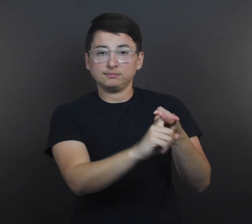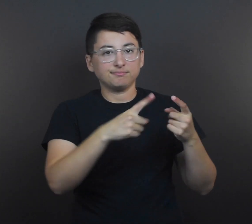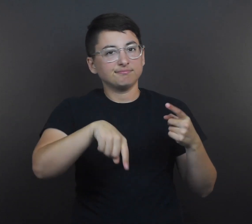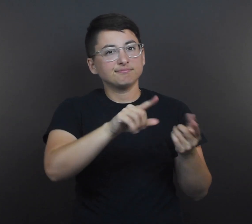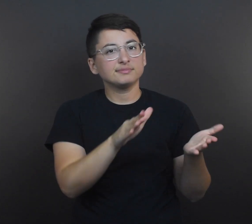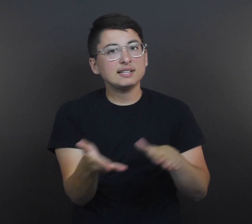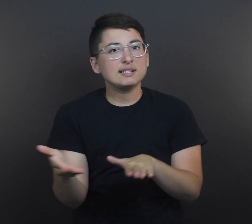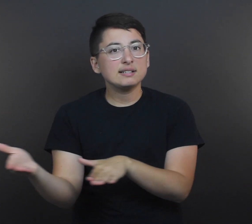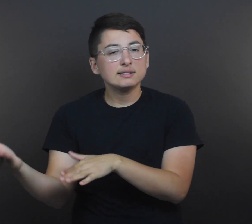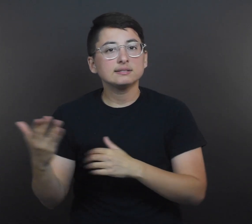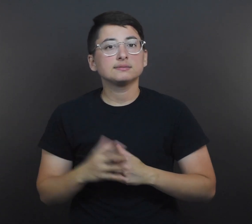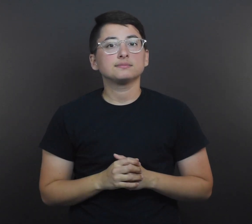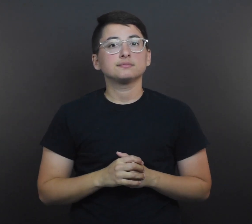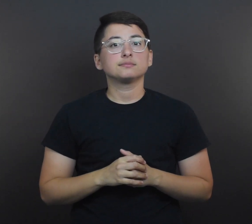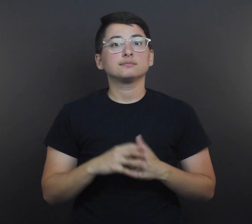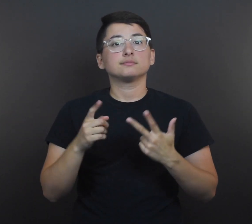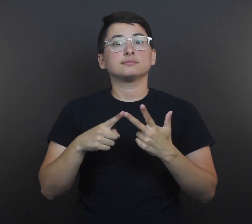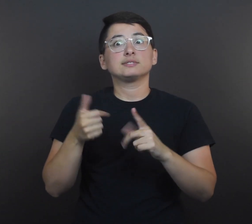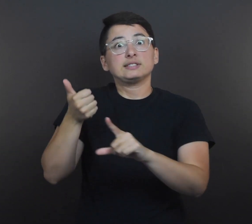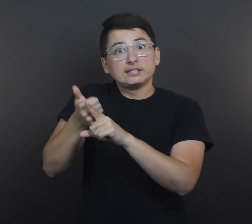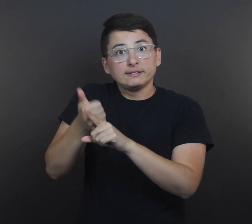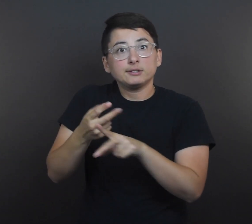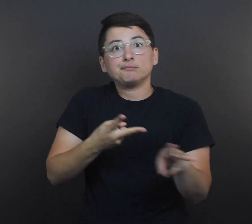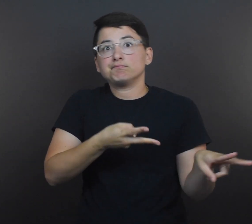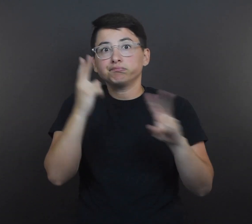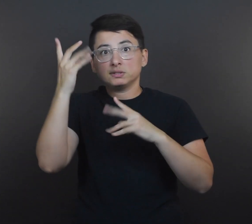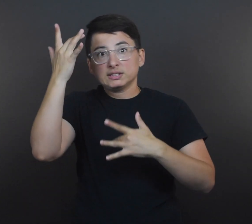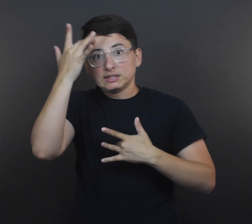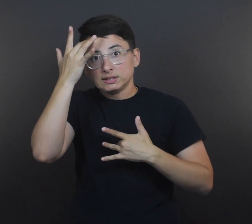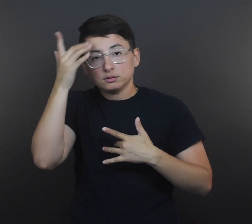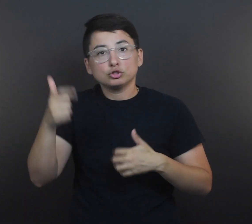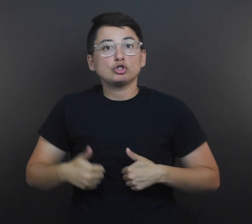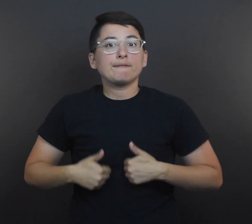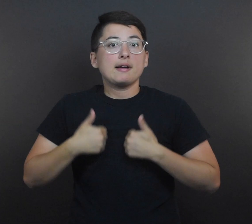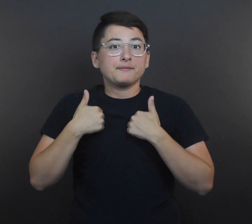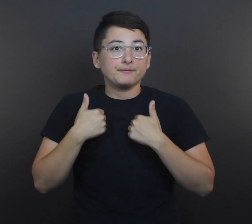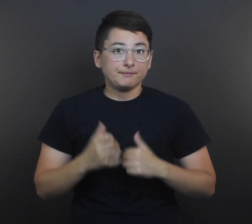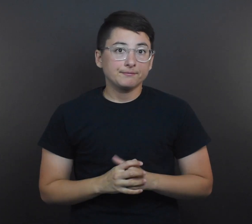with whom she had built long-term friendships, and she had also survived the disease herself.